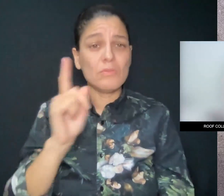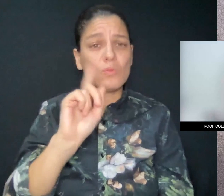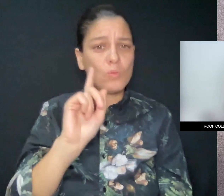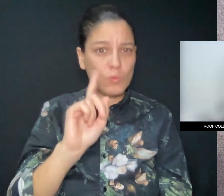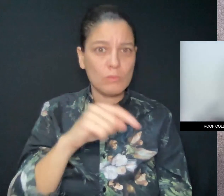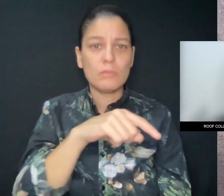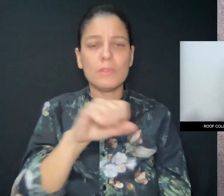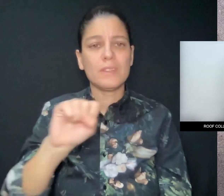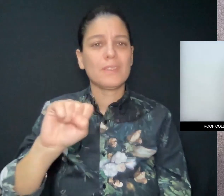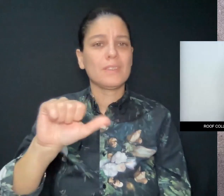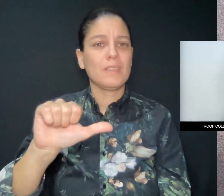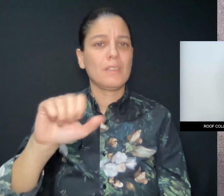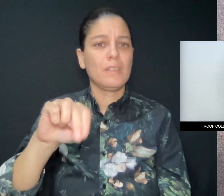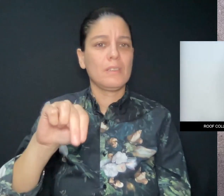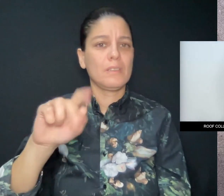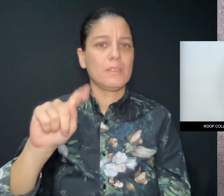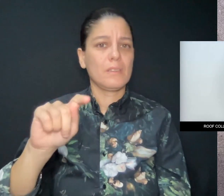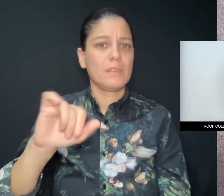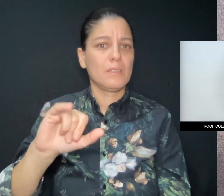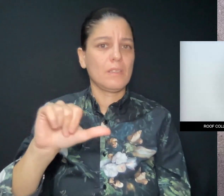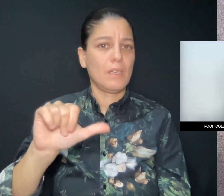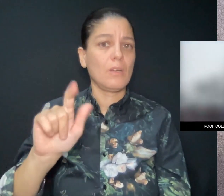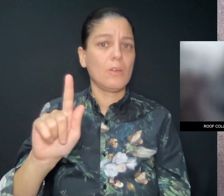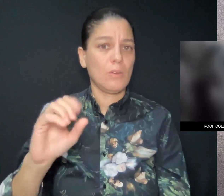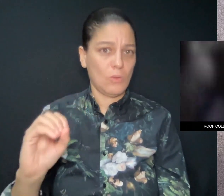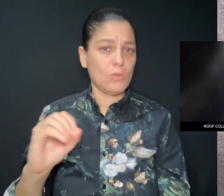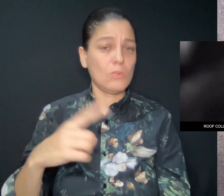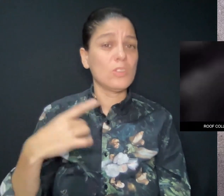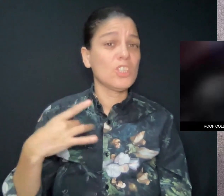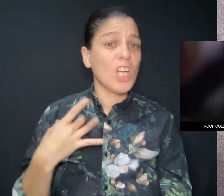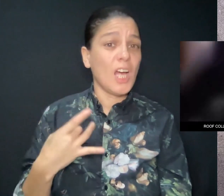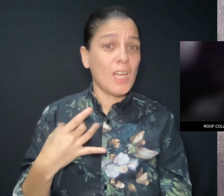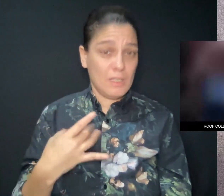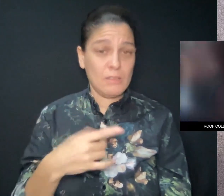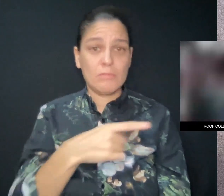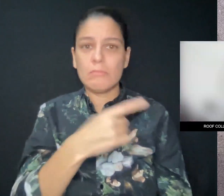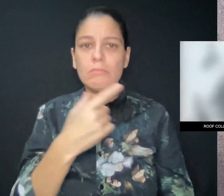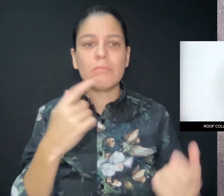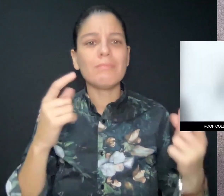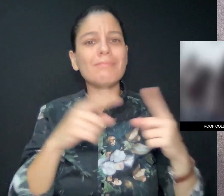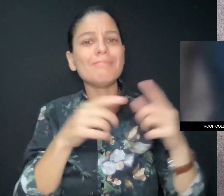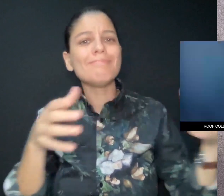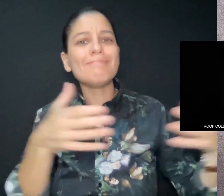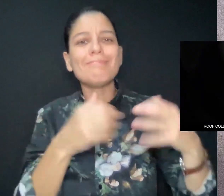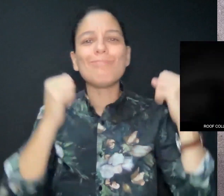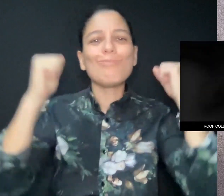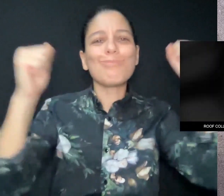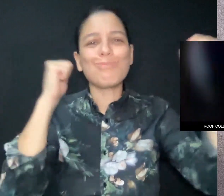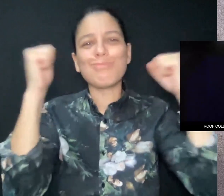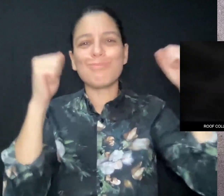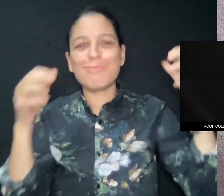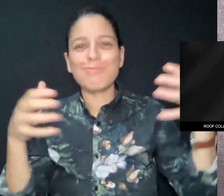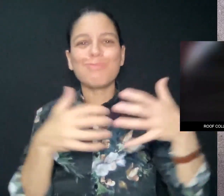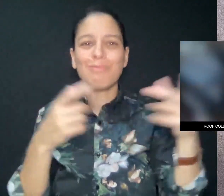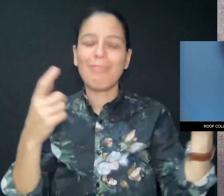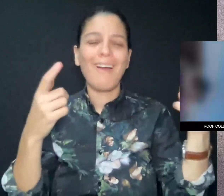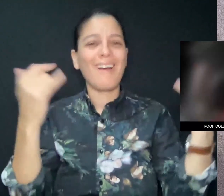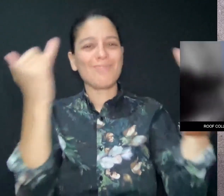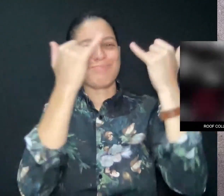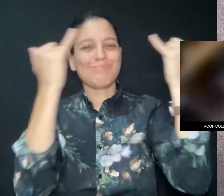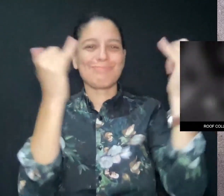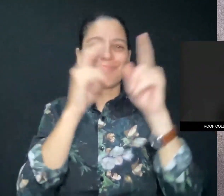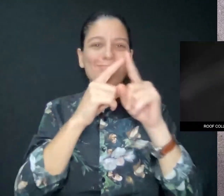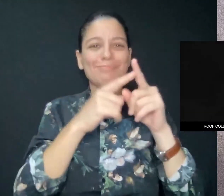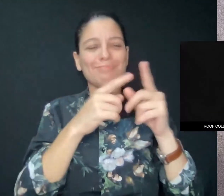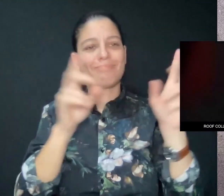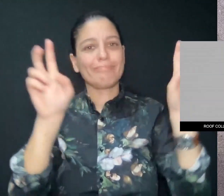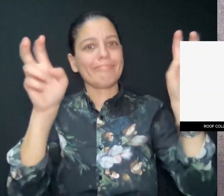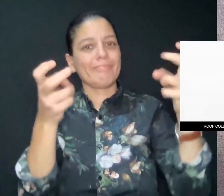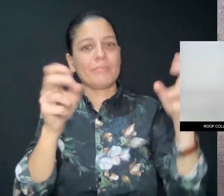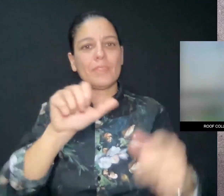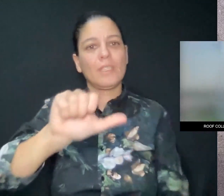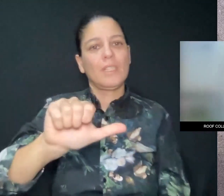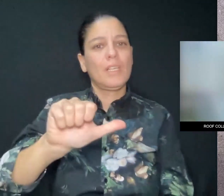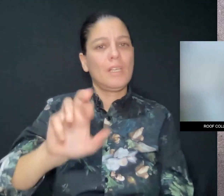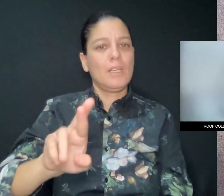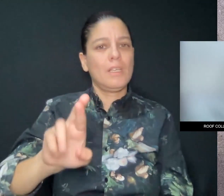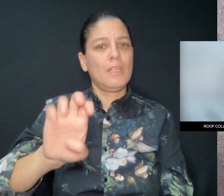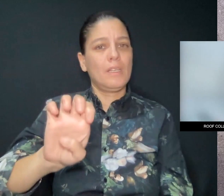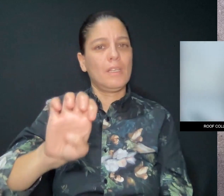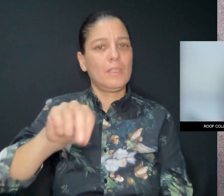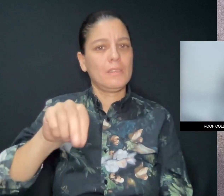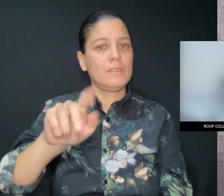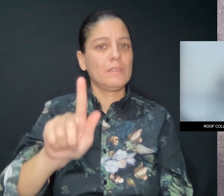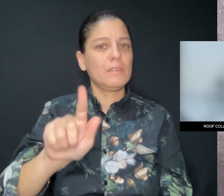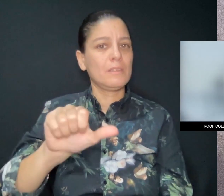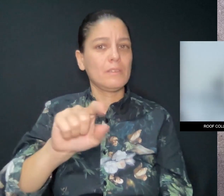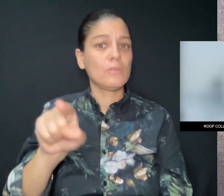on Friday in Santiago Chile fans were performing a traditional celebration called arengazo